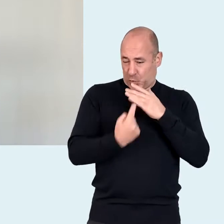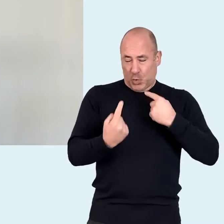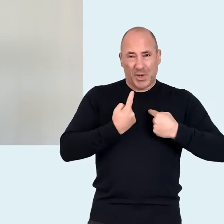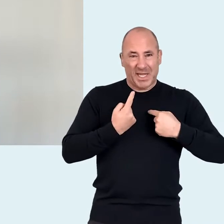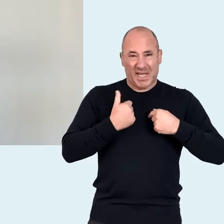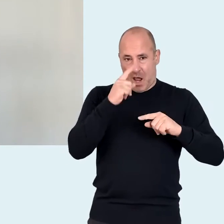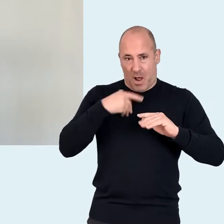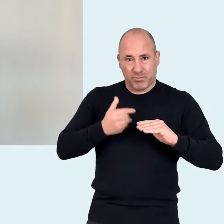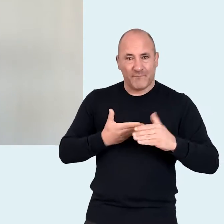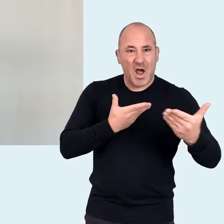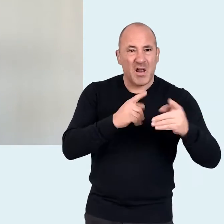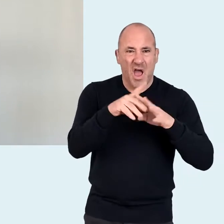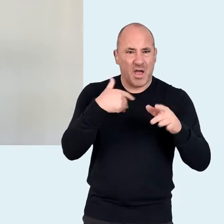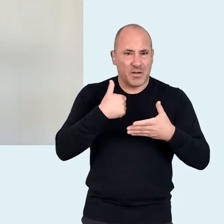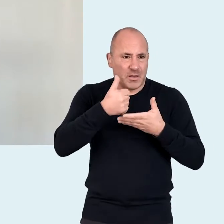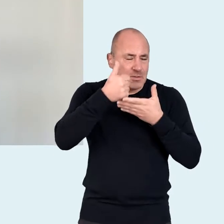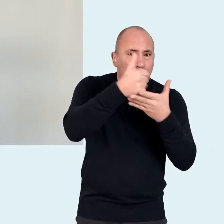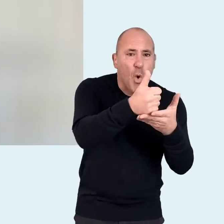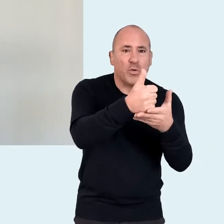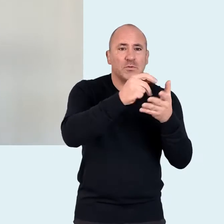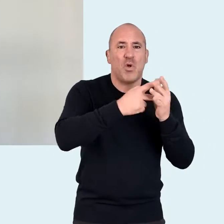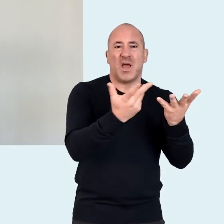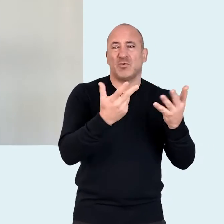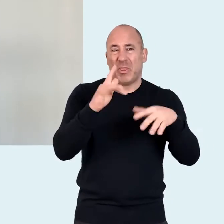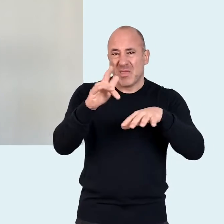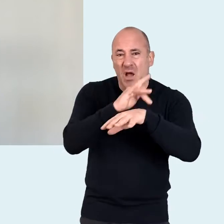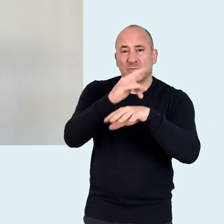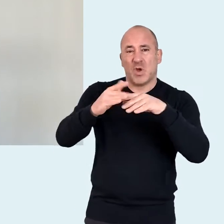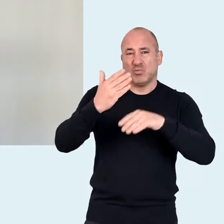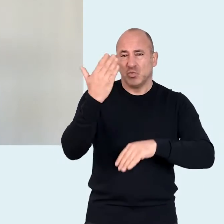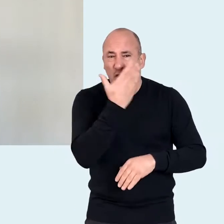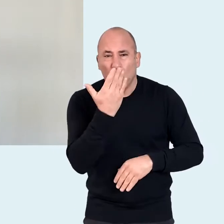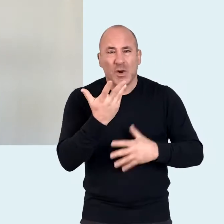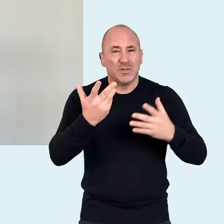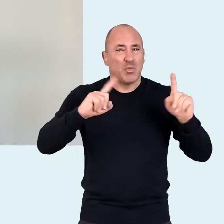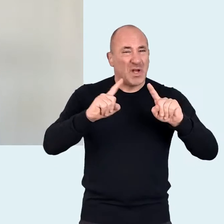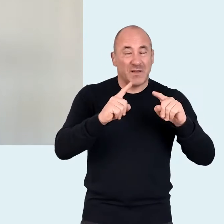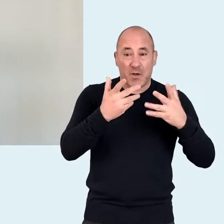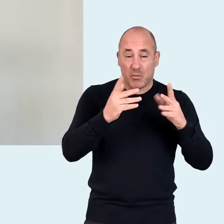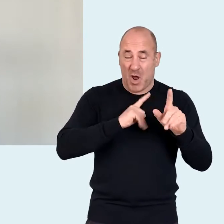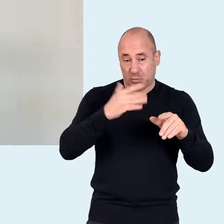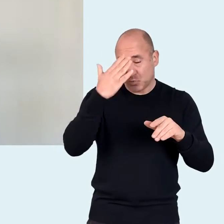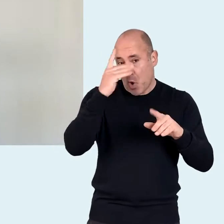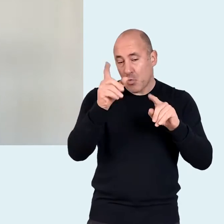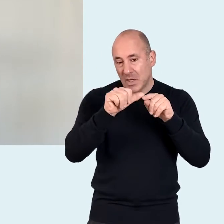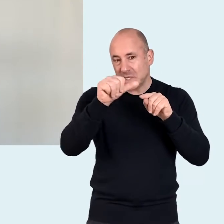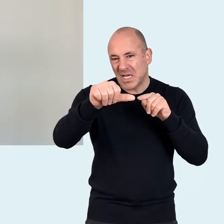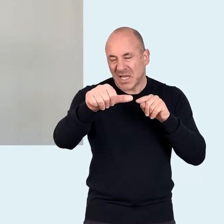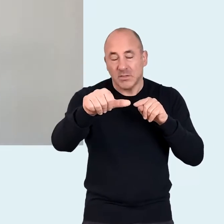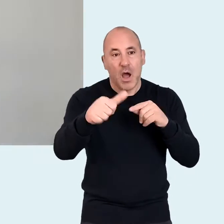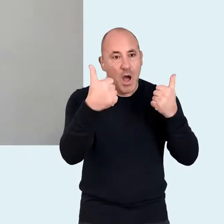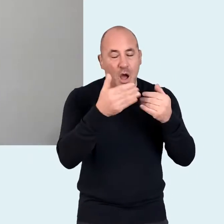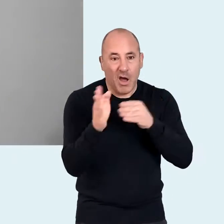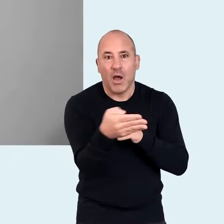for those opportunities, see if there's something unique that you can provide to other organisations like support organisations, theatres, schools. And again, you never know where it's going to lead you.